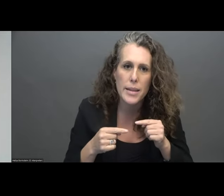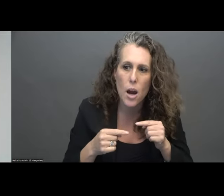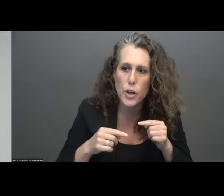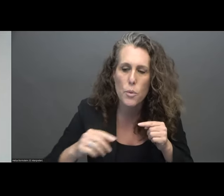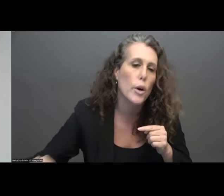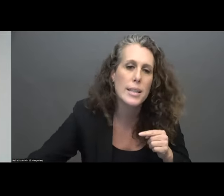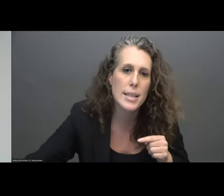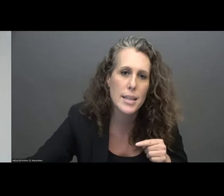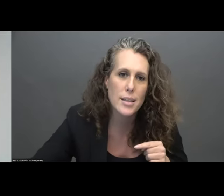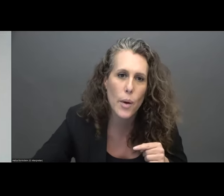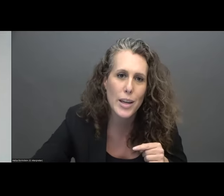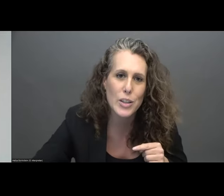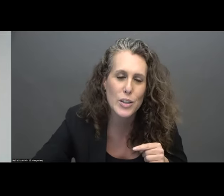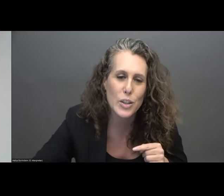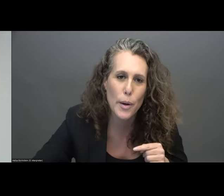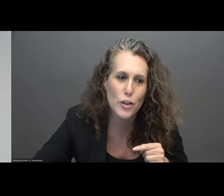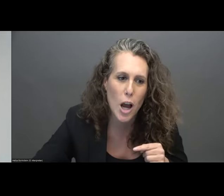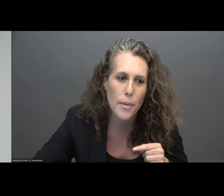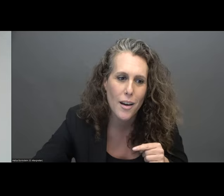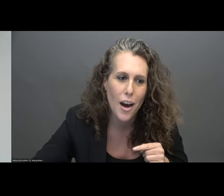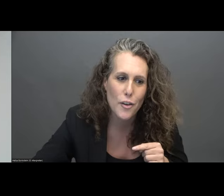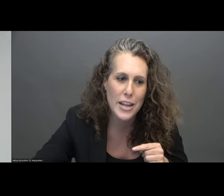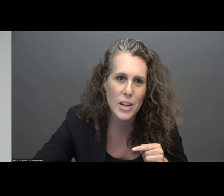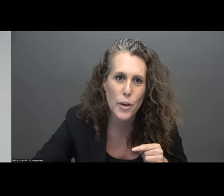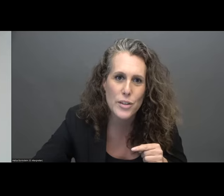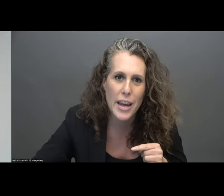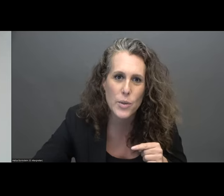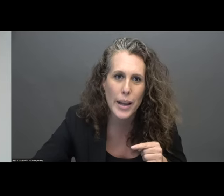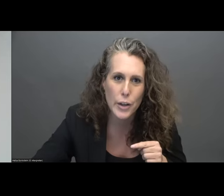the audio more consistent so I can do better job, understanding what you're saying so I